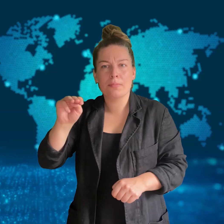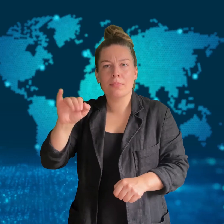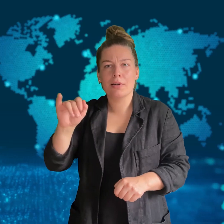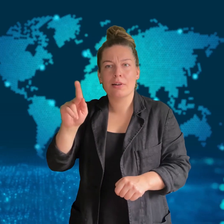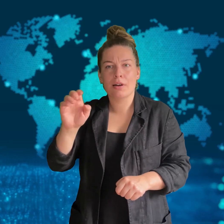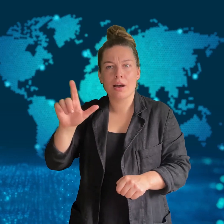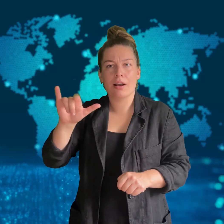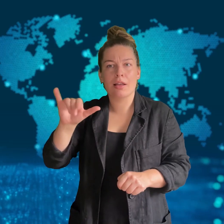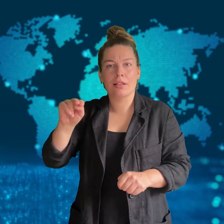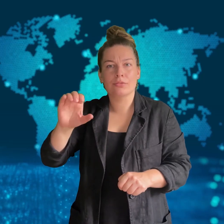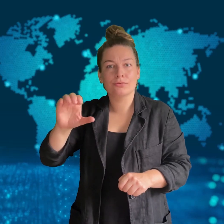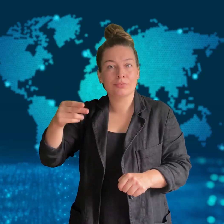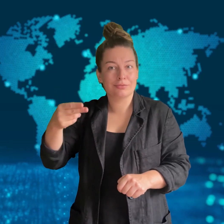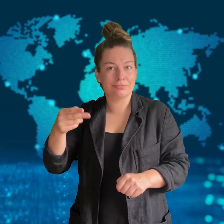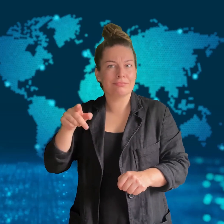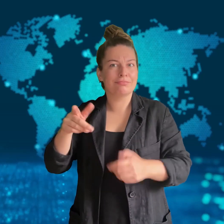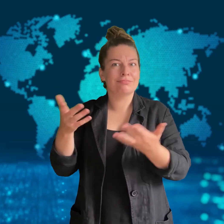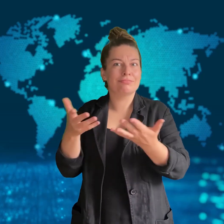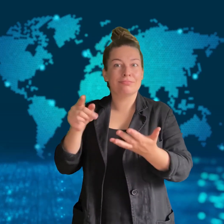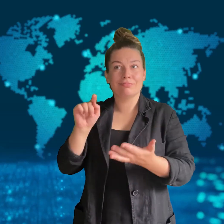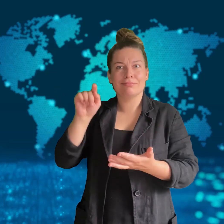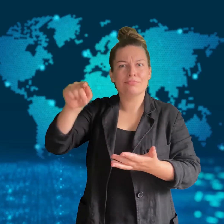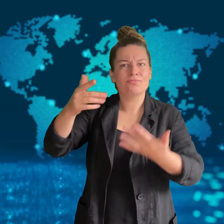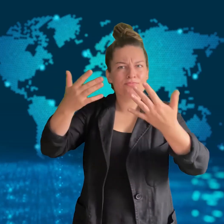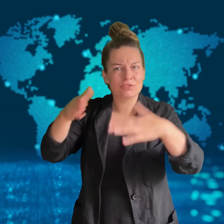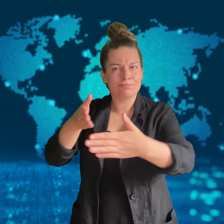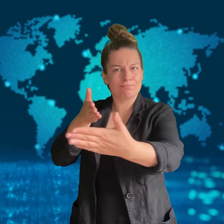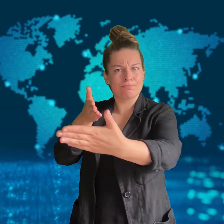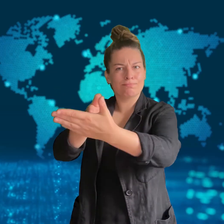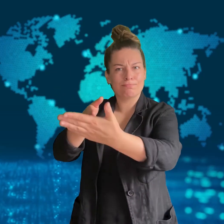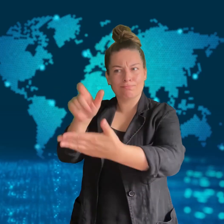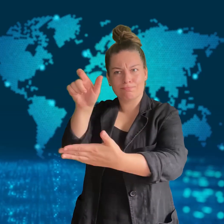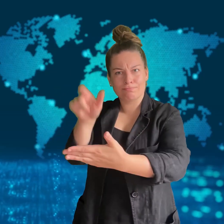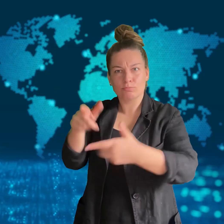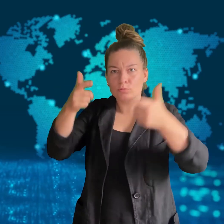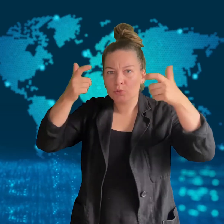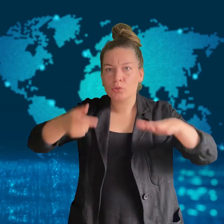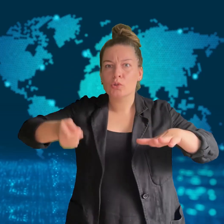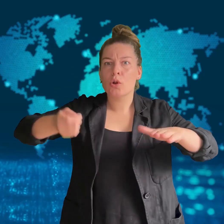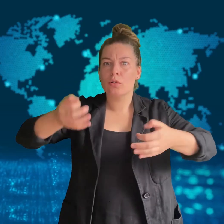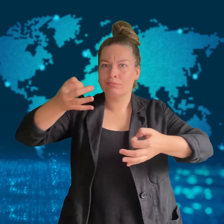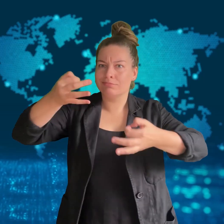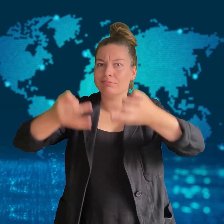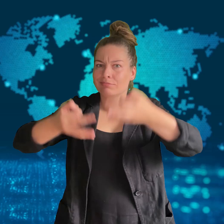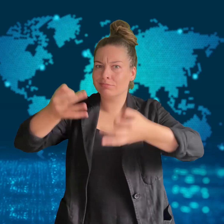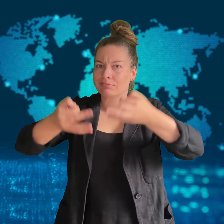seven people on board were killed.